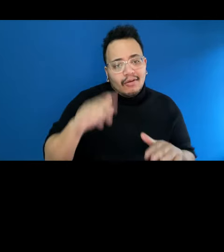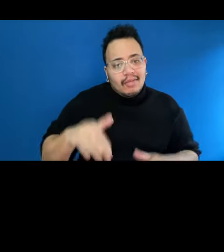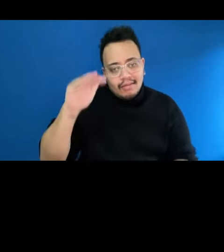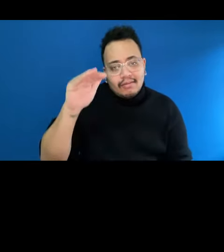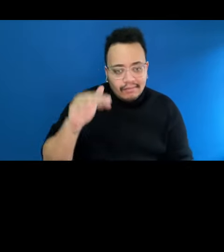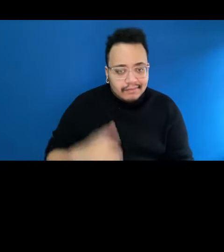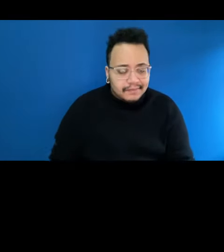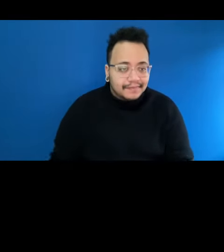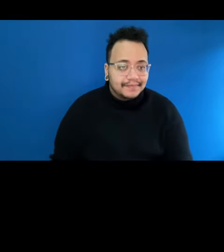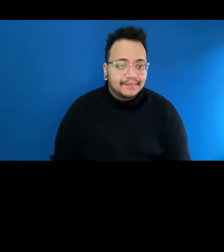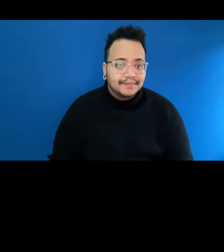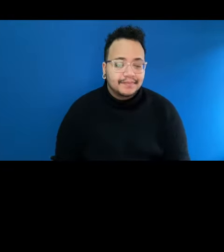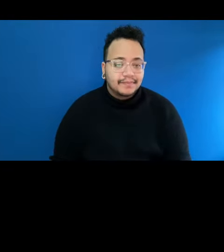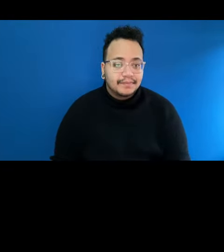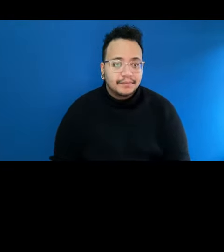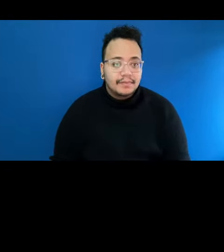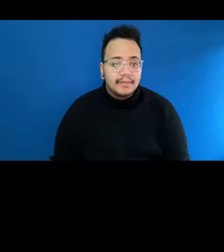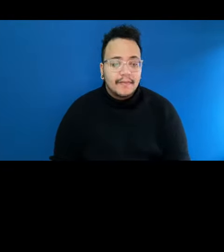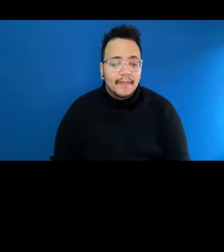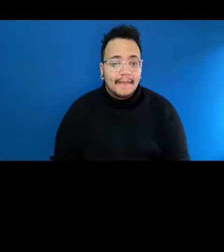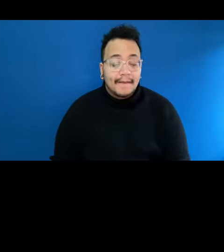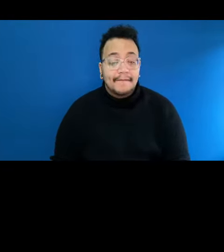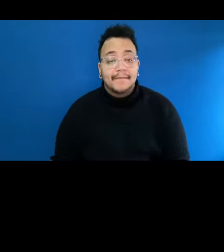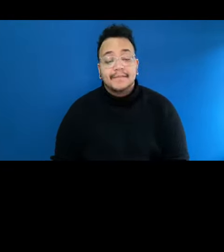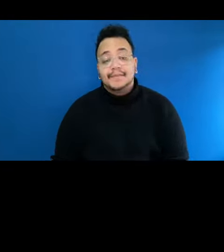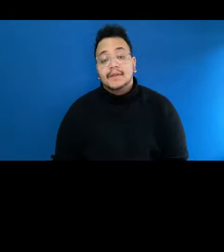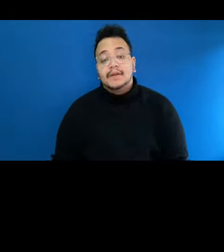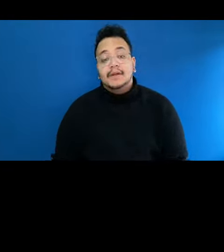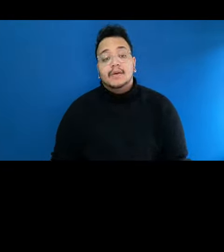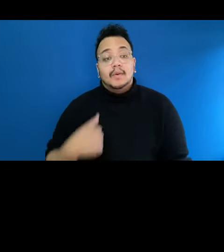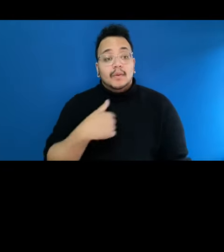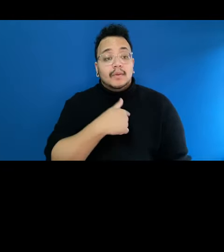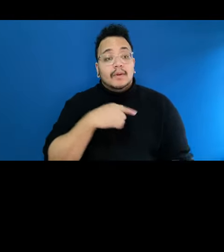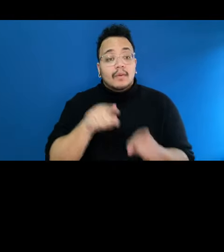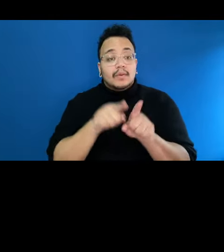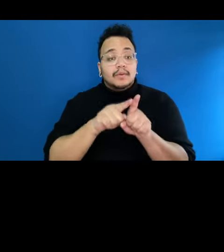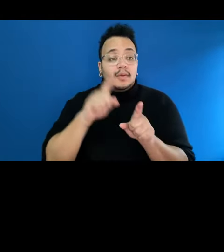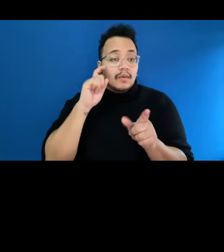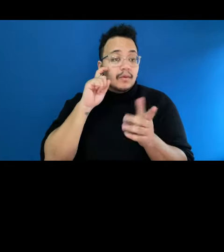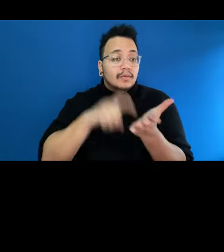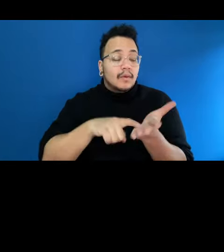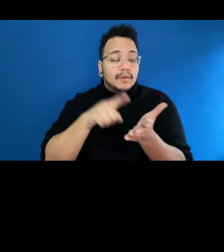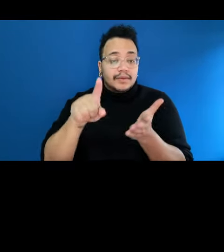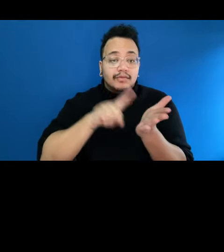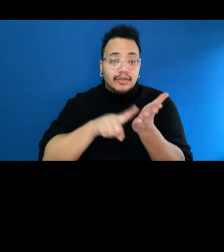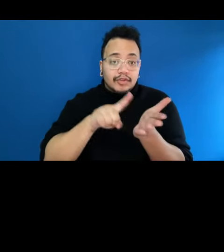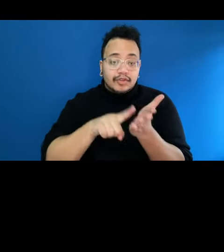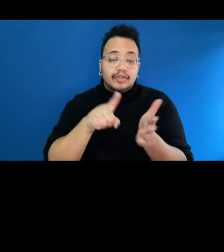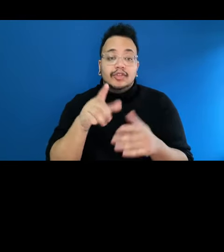So, one of the things that we found is that transgender participants reported emotional abuse,